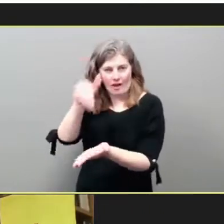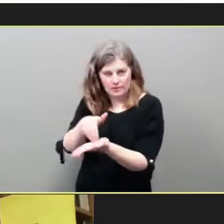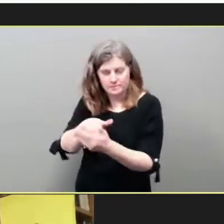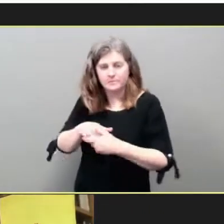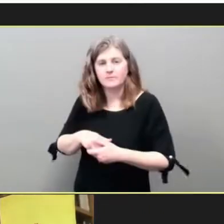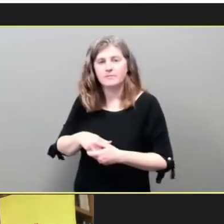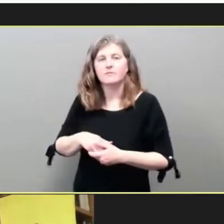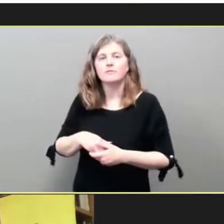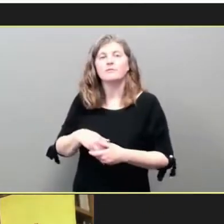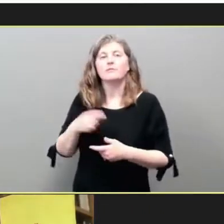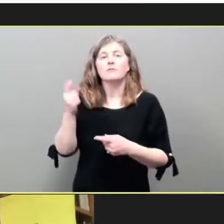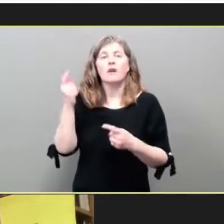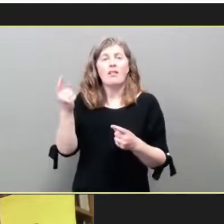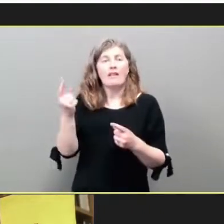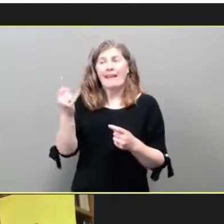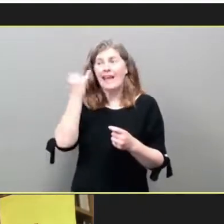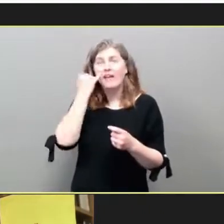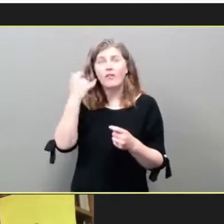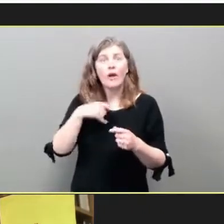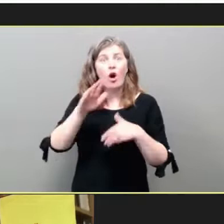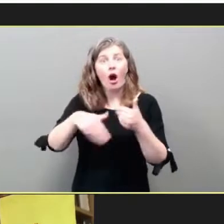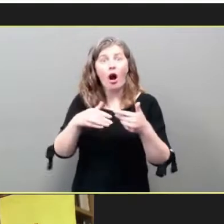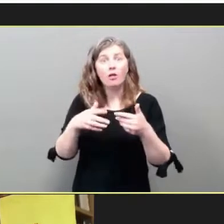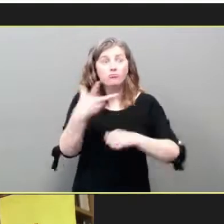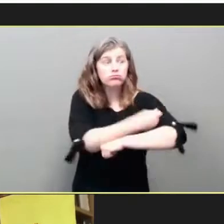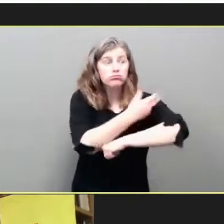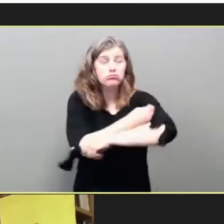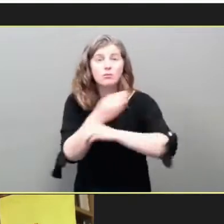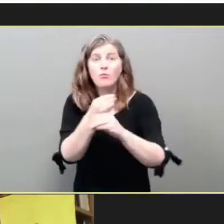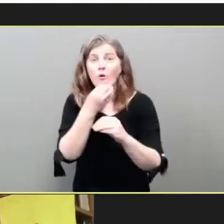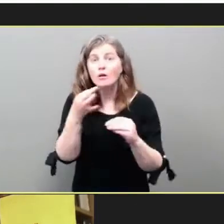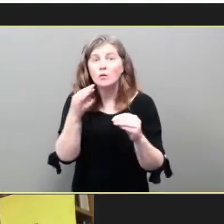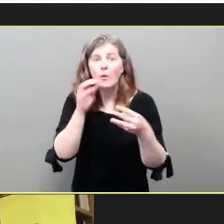vaccinated sooner will be done before the end of june. He would love that. We